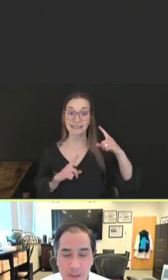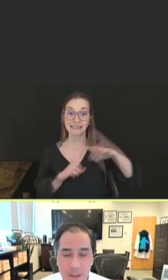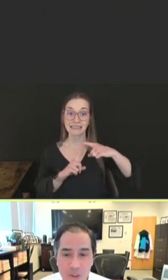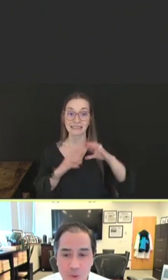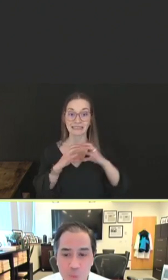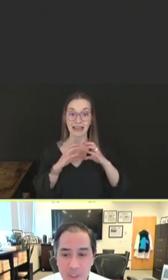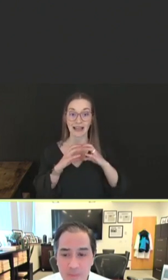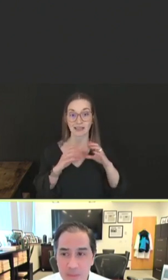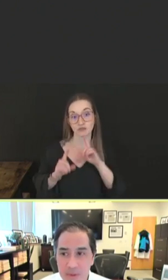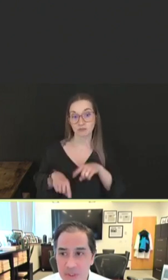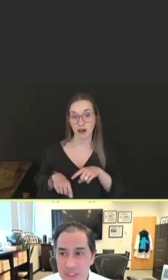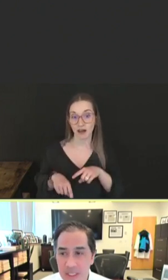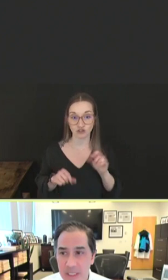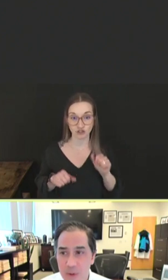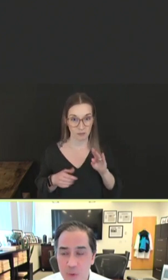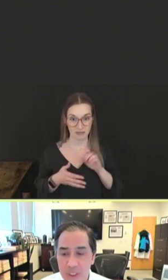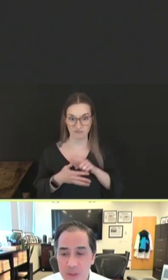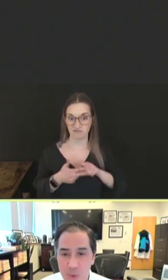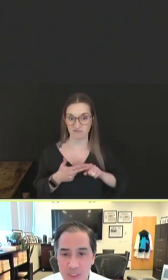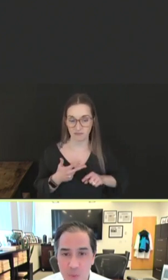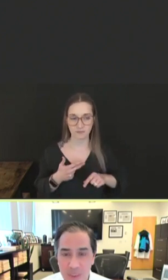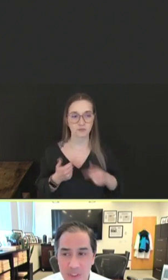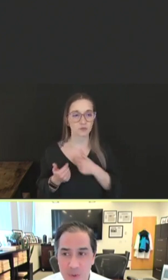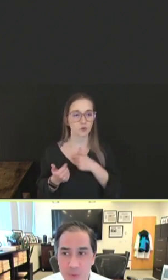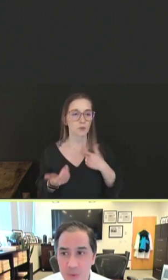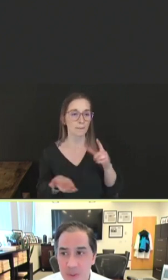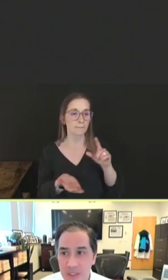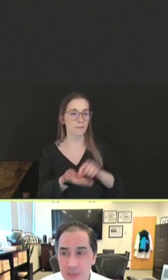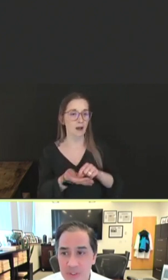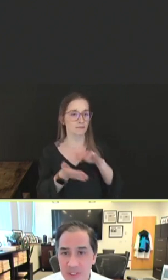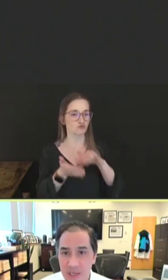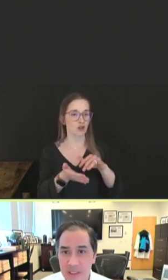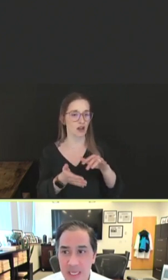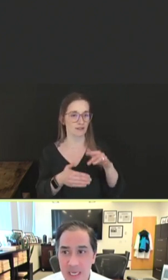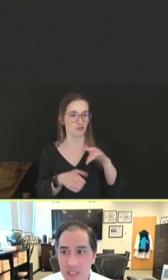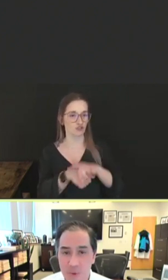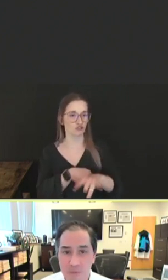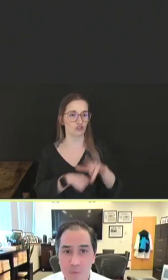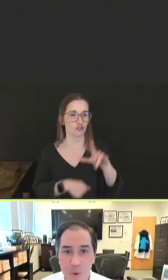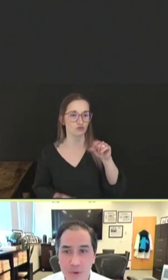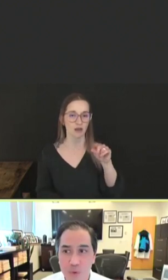So we published a study in early 2022 that was simultaneous with four other